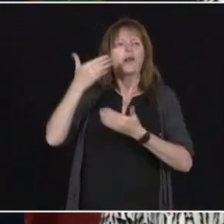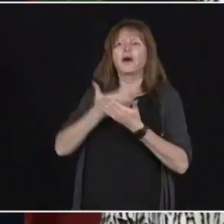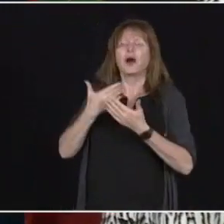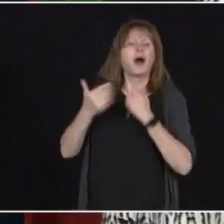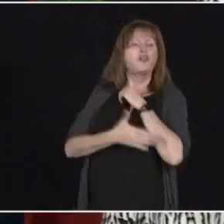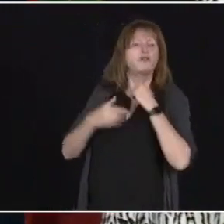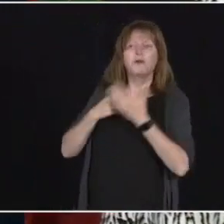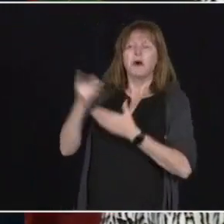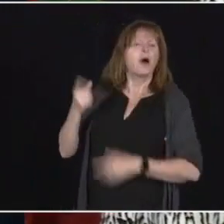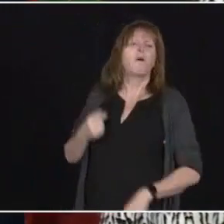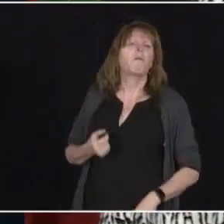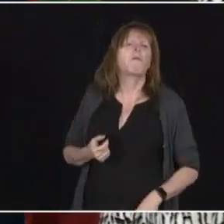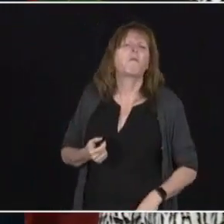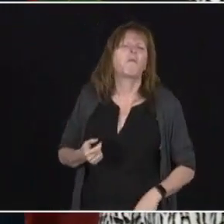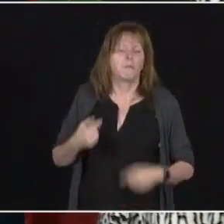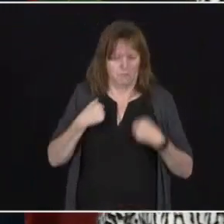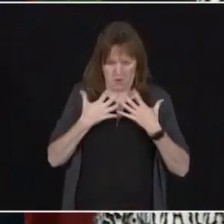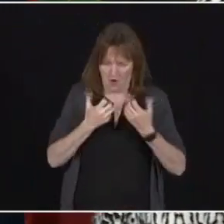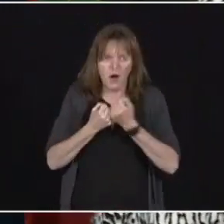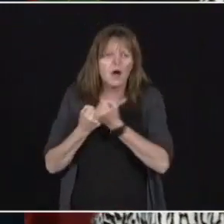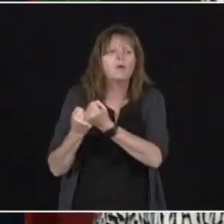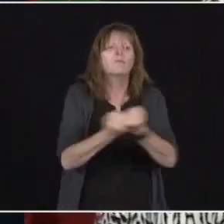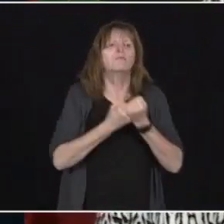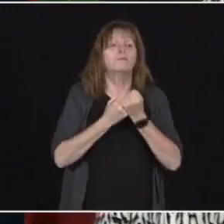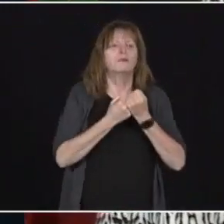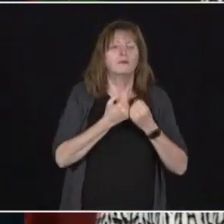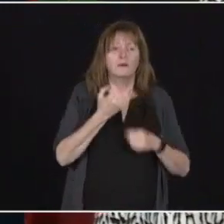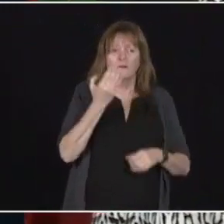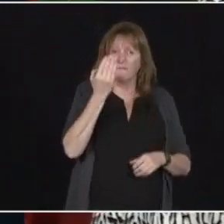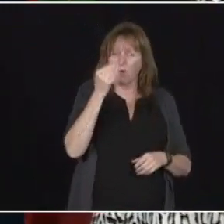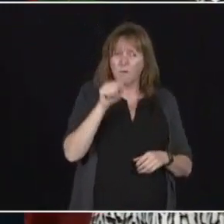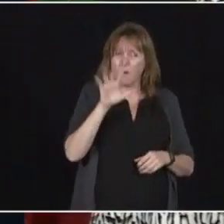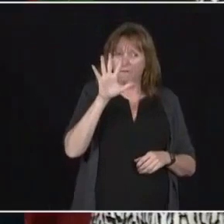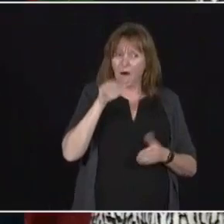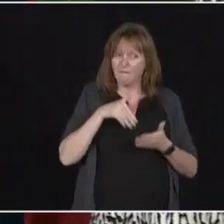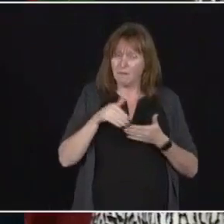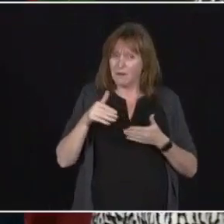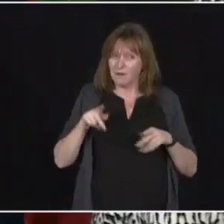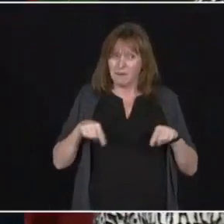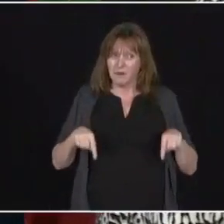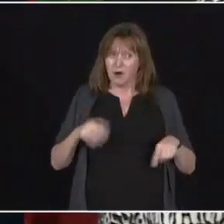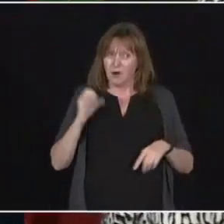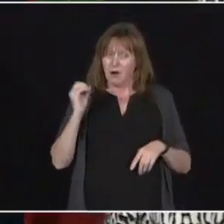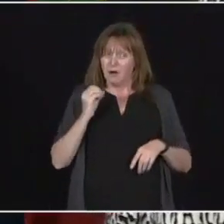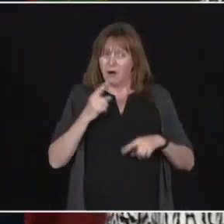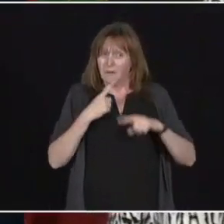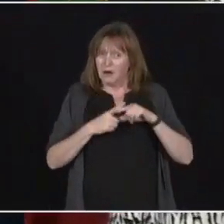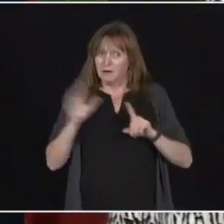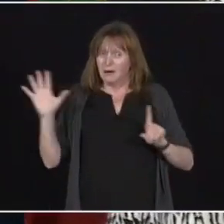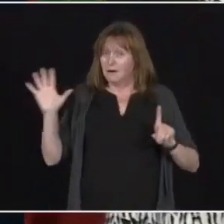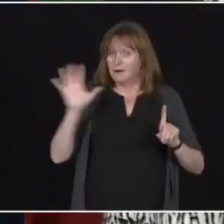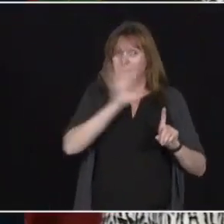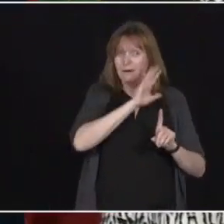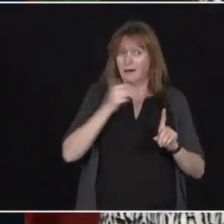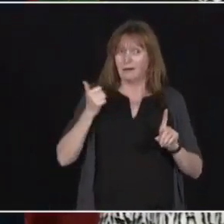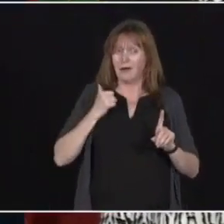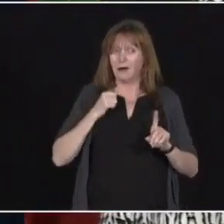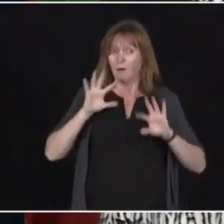leaf, made in Canada. I am buying that product over one that is being shipped in from another country. We support each other.